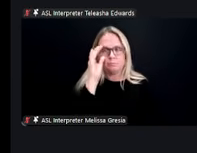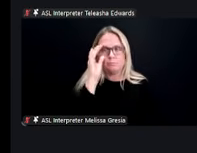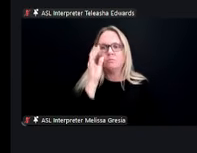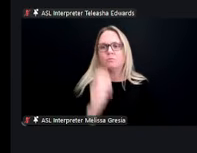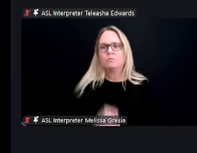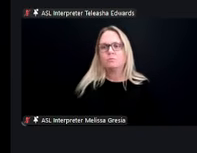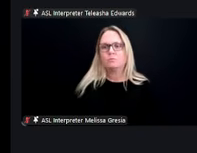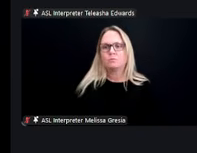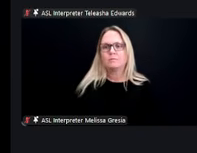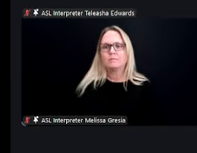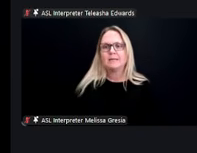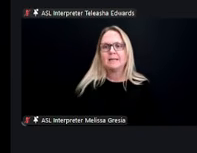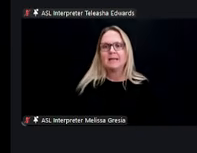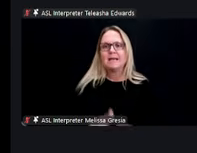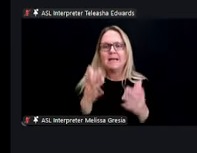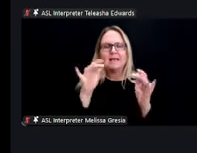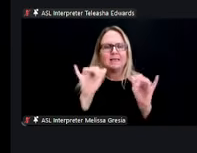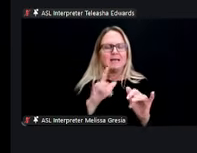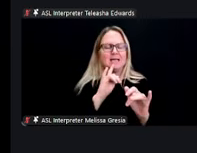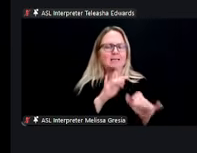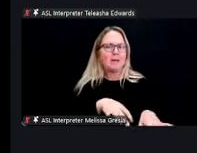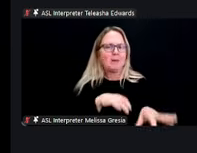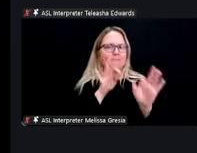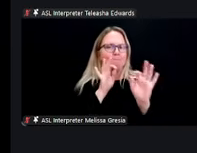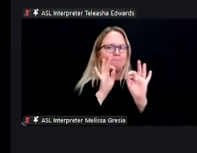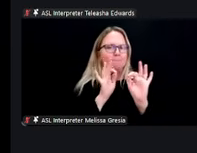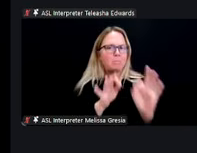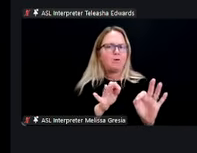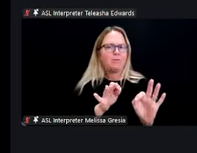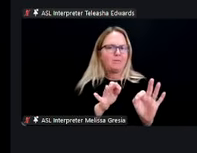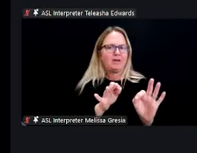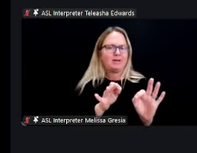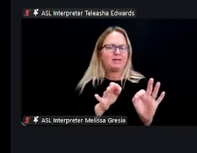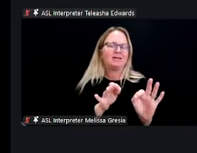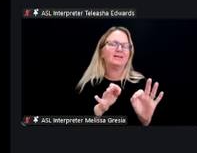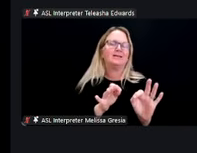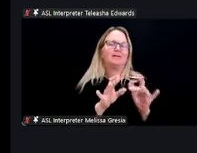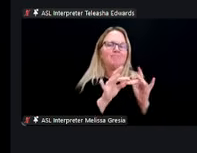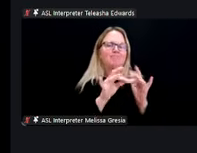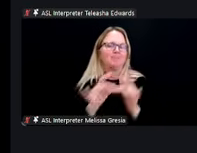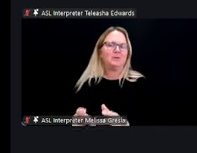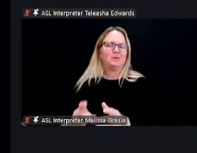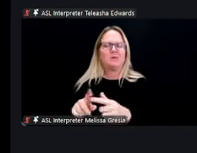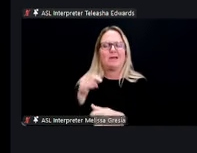And that is a perfect segue into our last question. Uh are roots